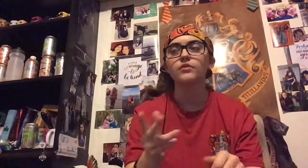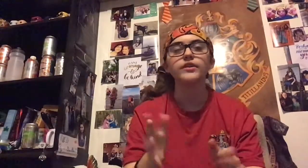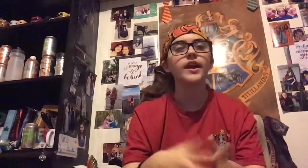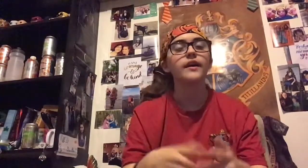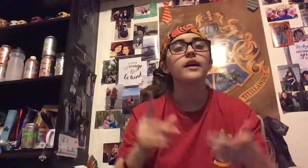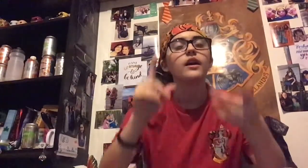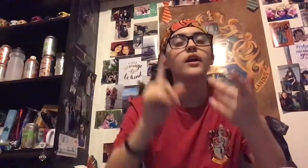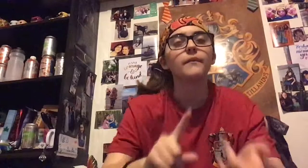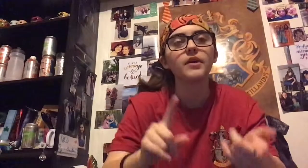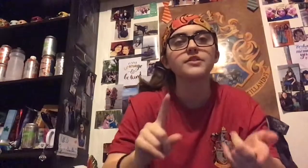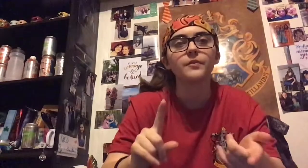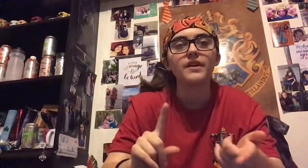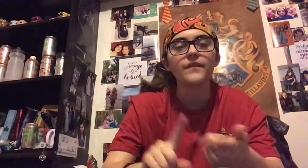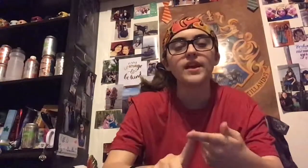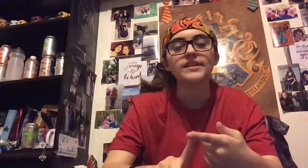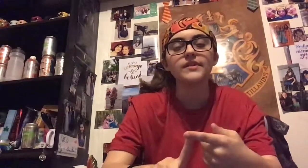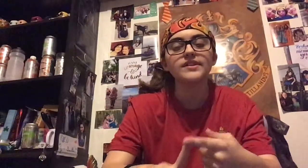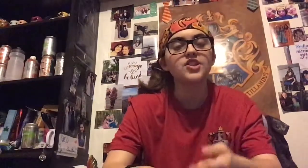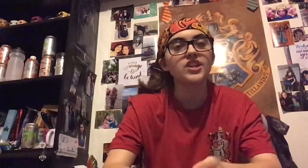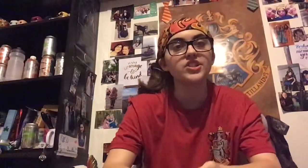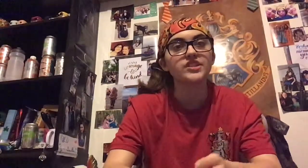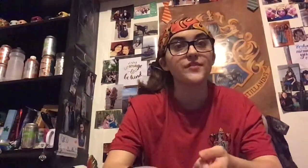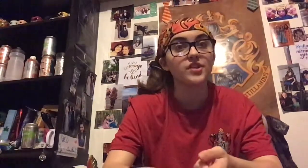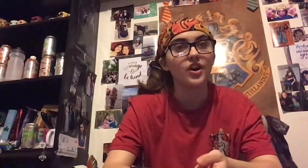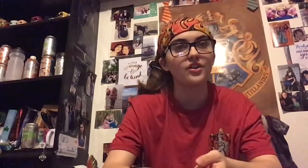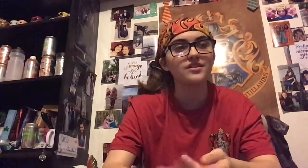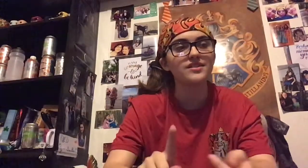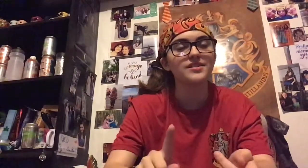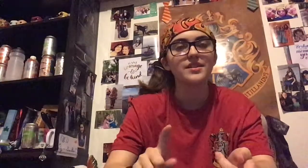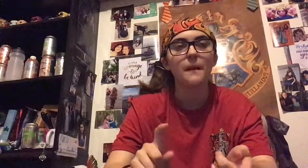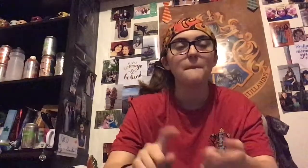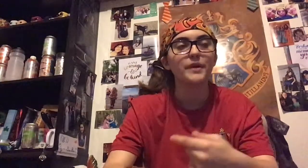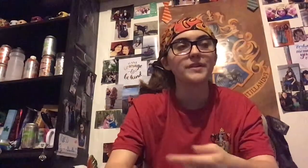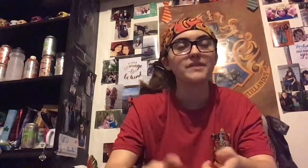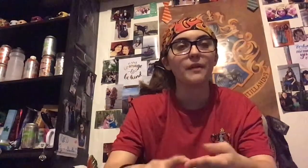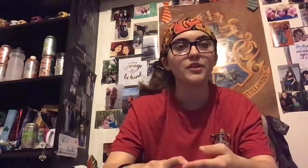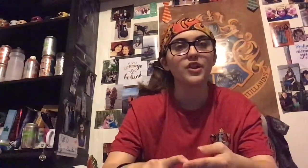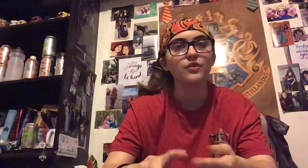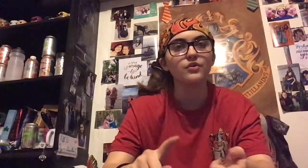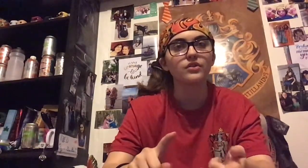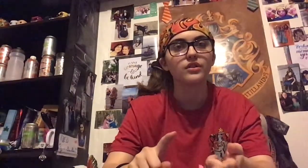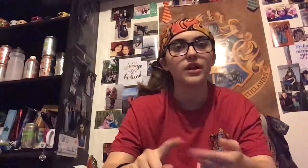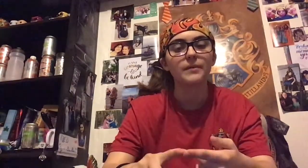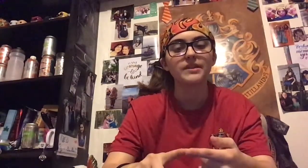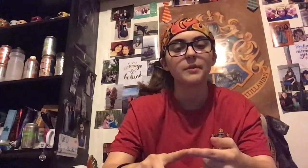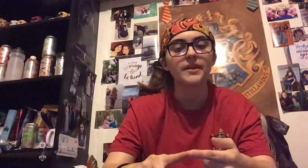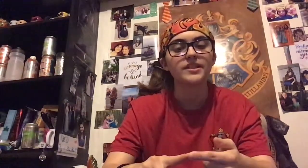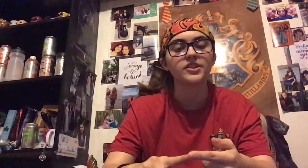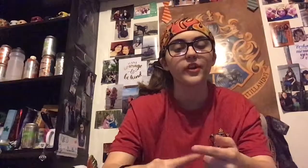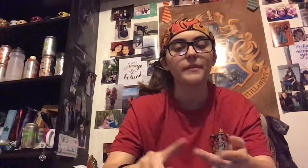Yeah, also you guys have any suggestions of songs put them down below or comment them on my Instagram